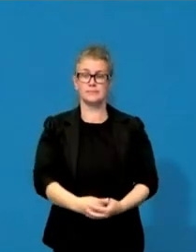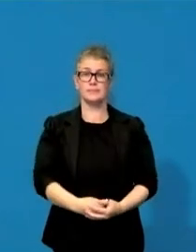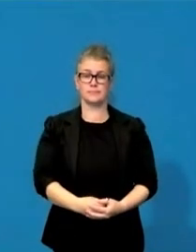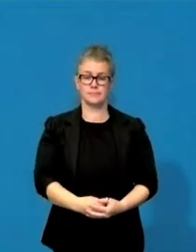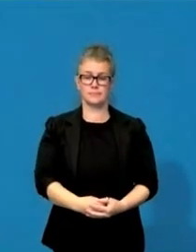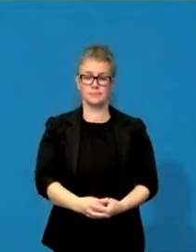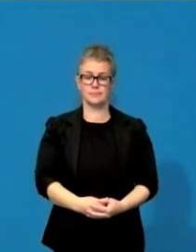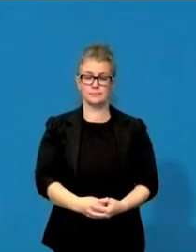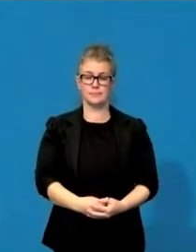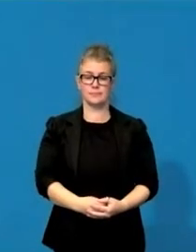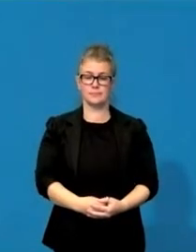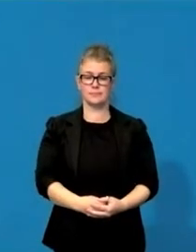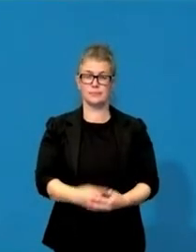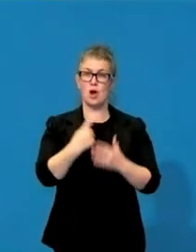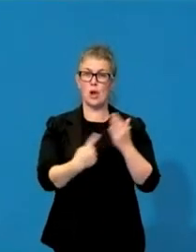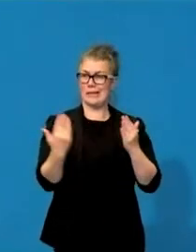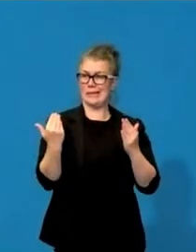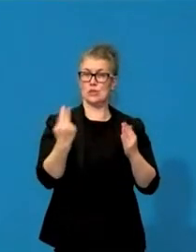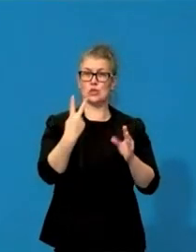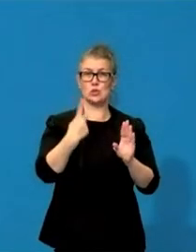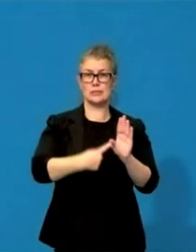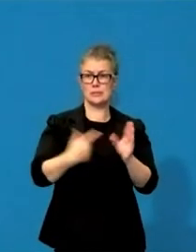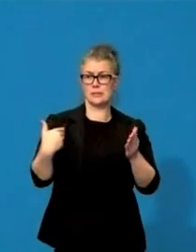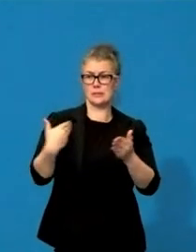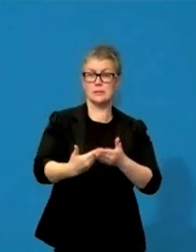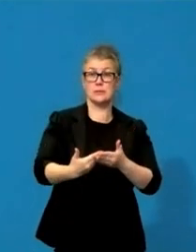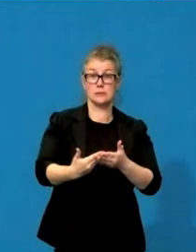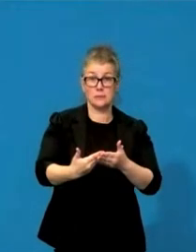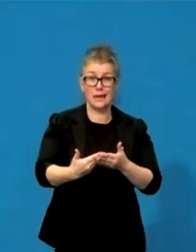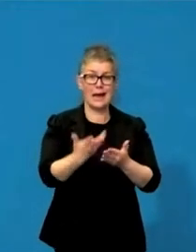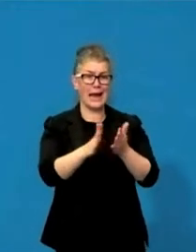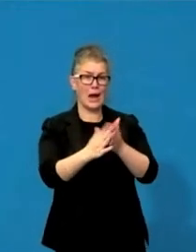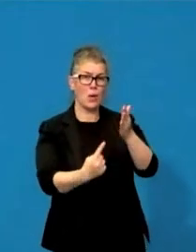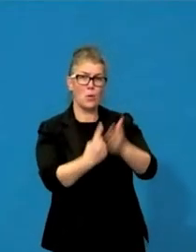So, only two years now. And was that in person or on the phone or on the internet?